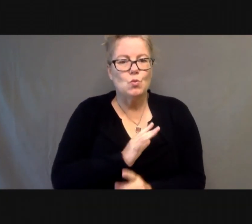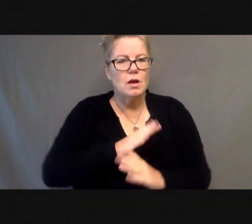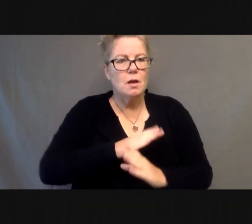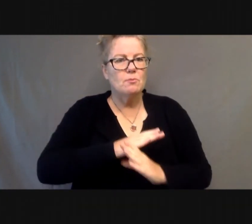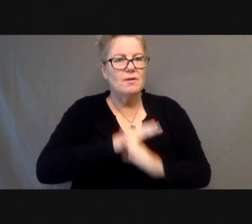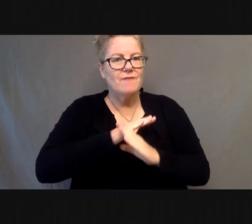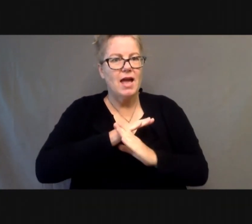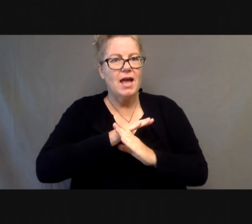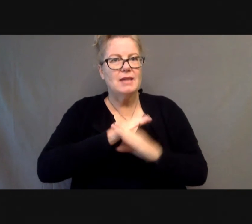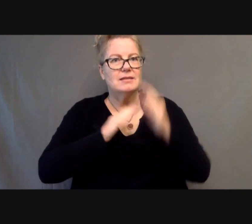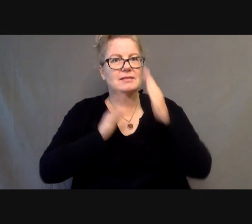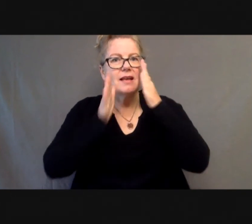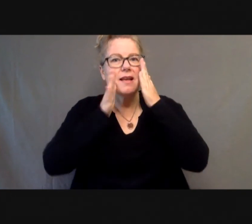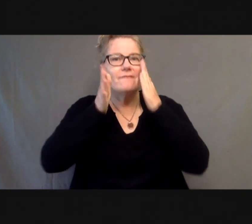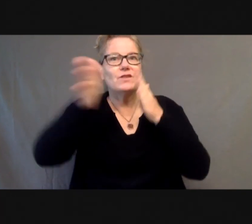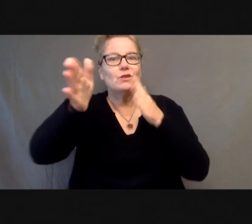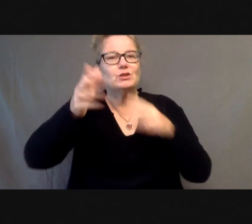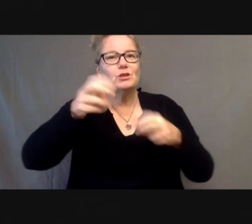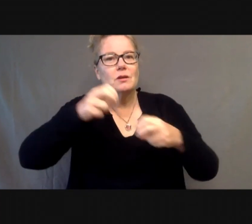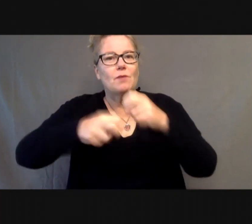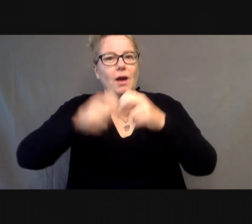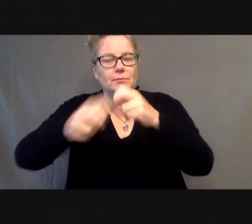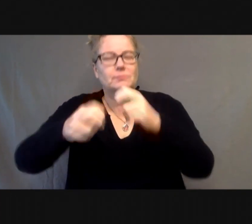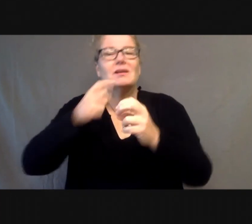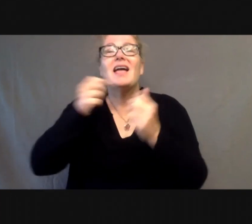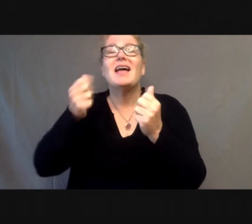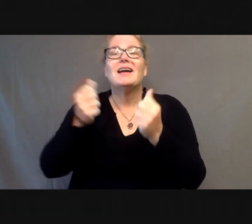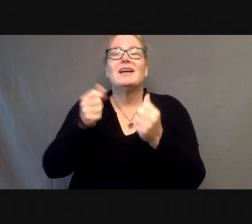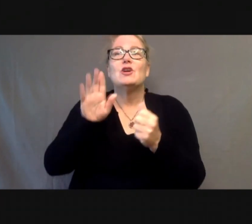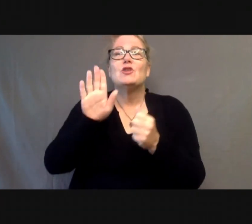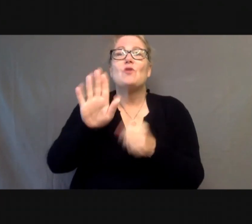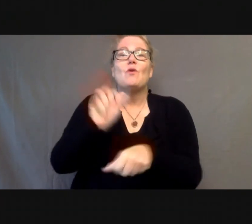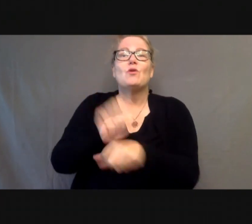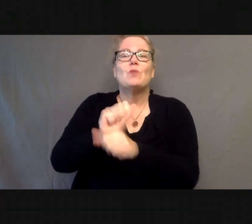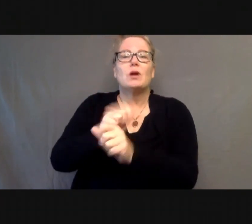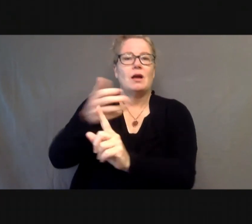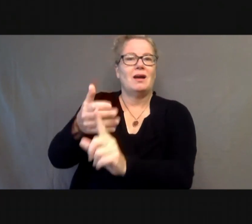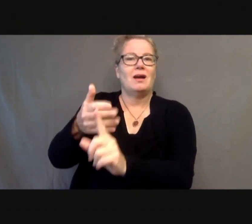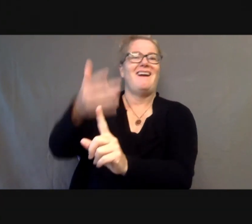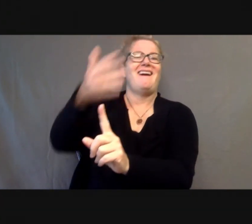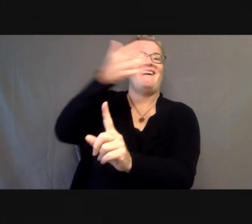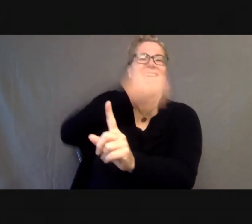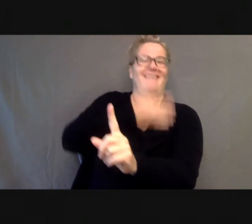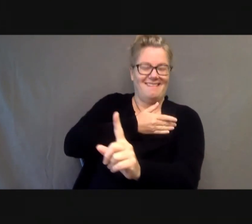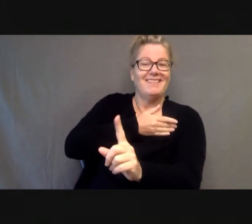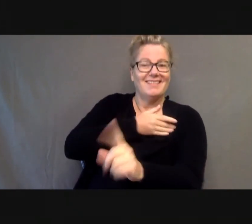is helpful because you're doing a lot of the work ahead of time. So you're avoiding some